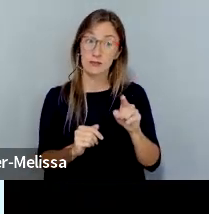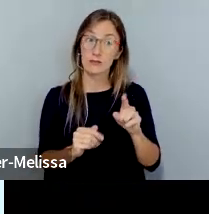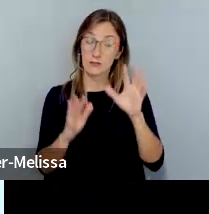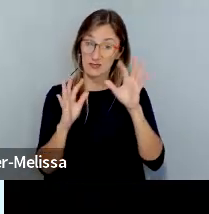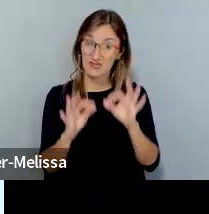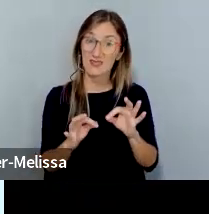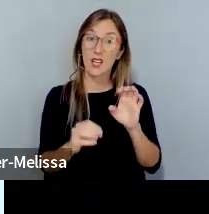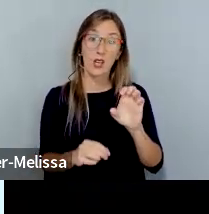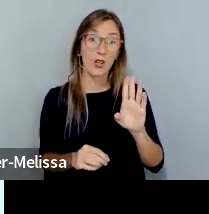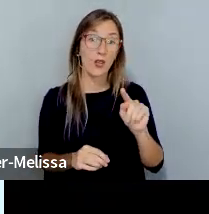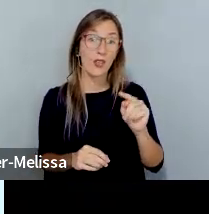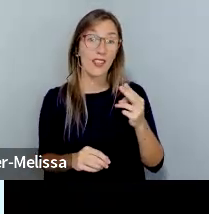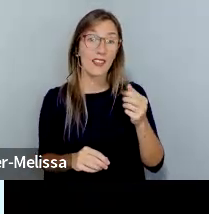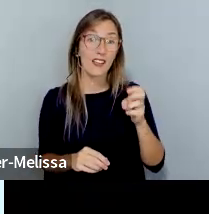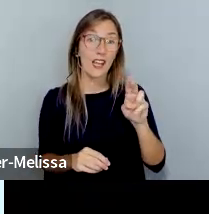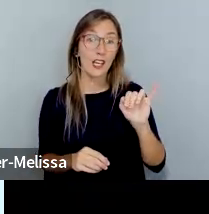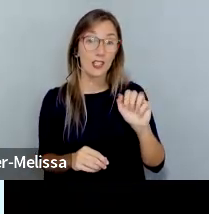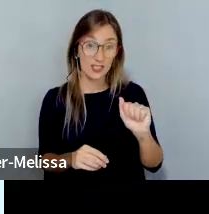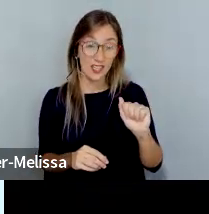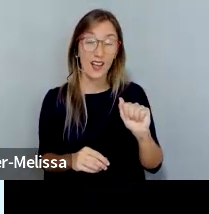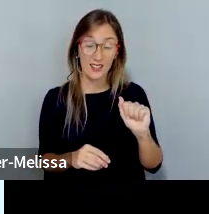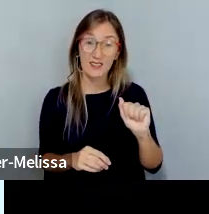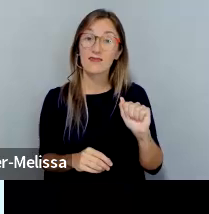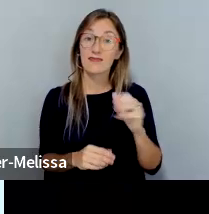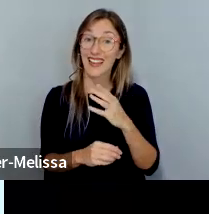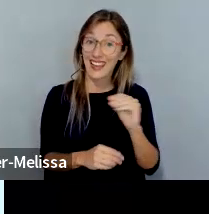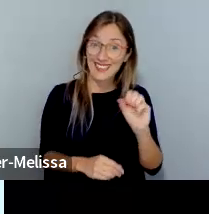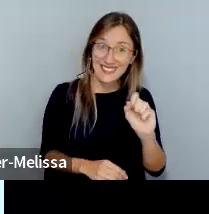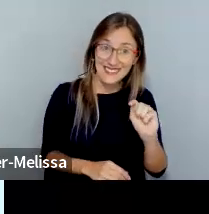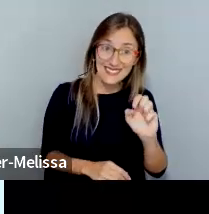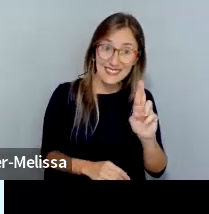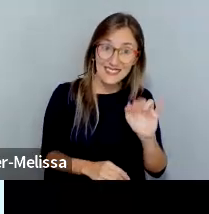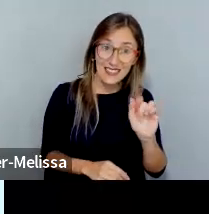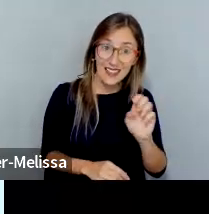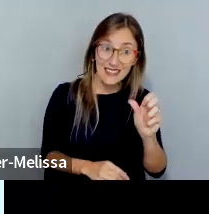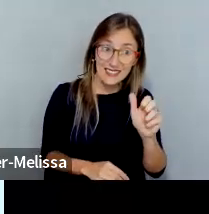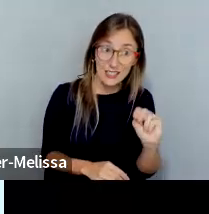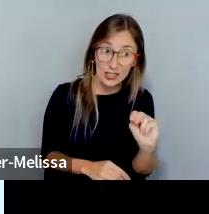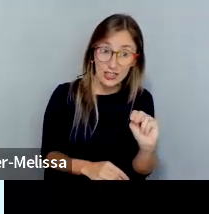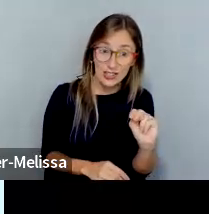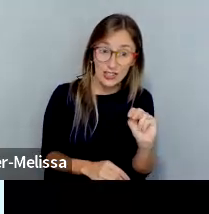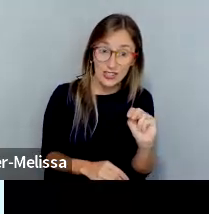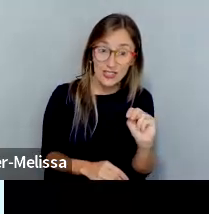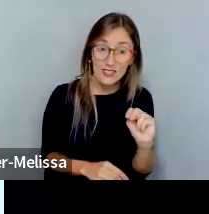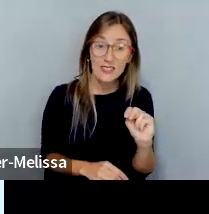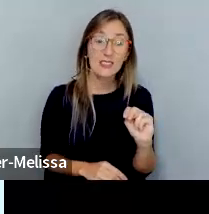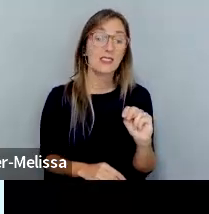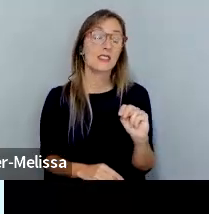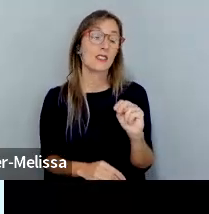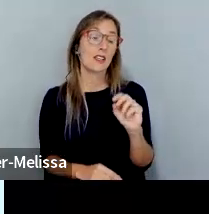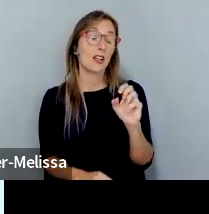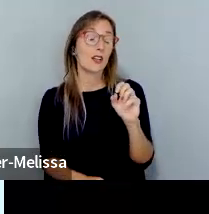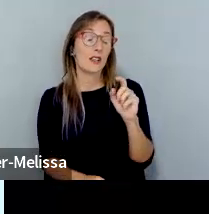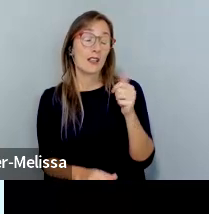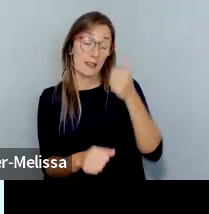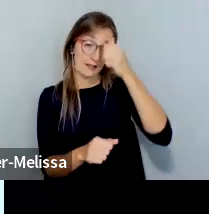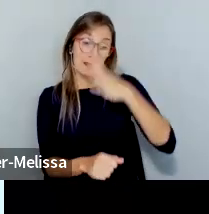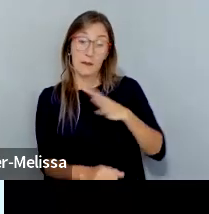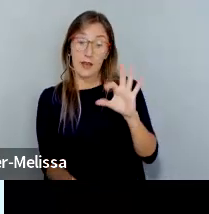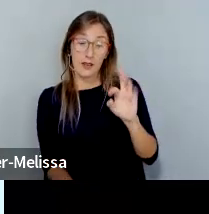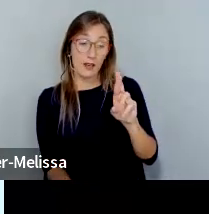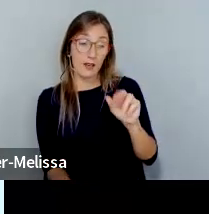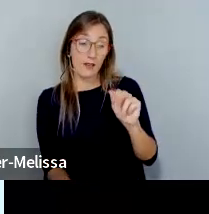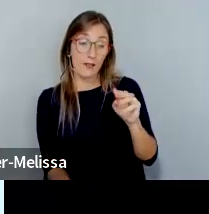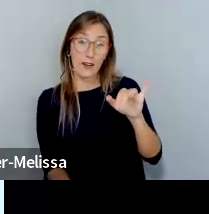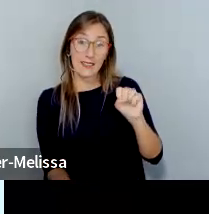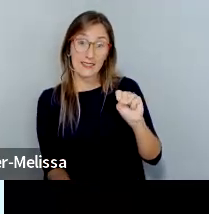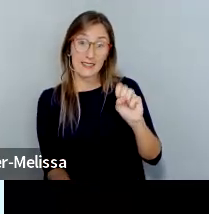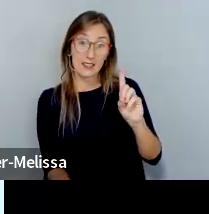things like telethon's -- we used to call it pity . Also, there